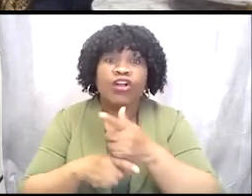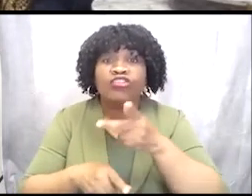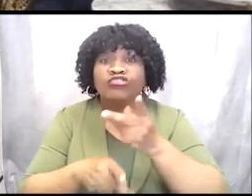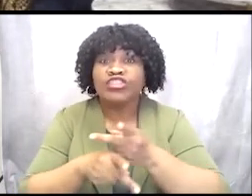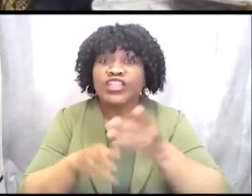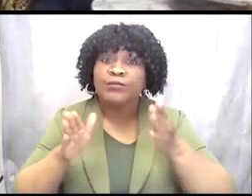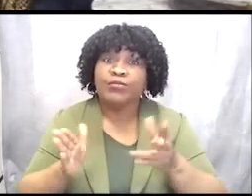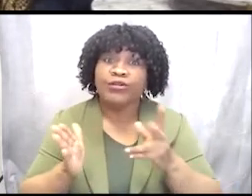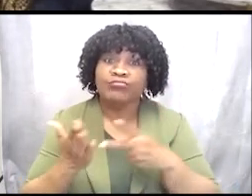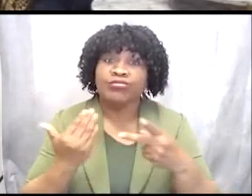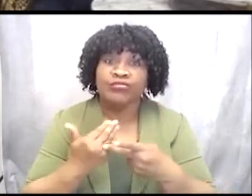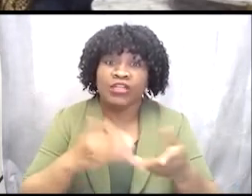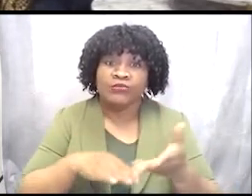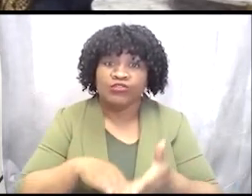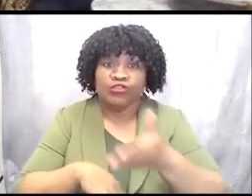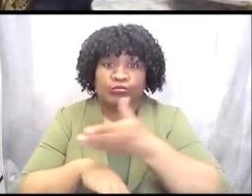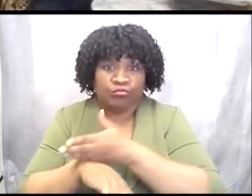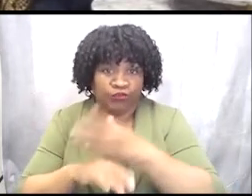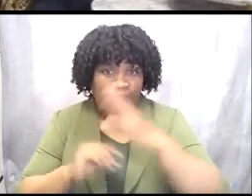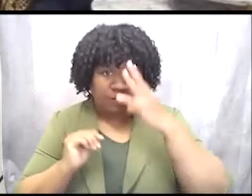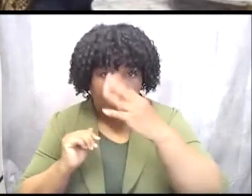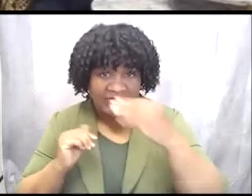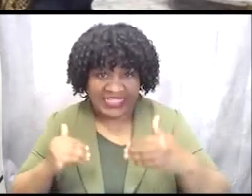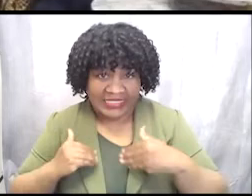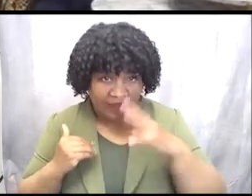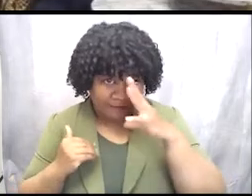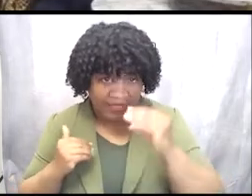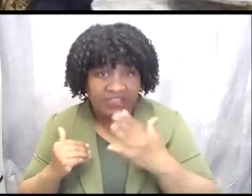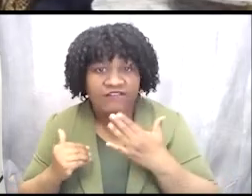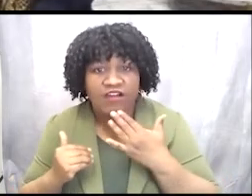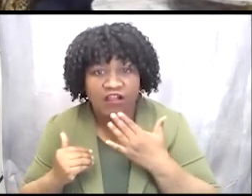designed to improve outcomes for boys and young men of color,